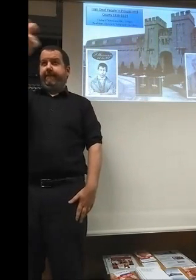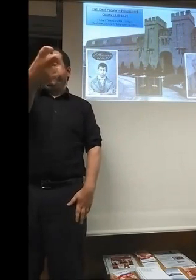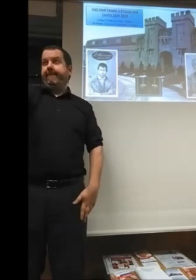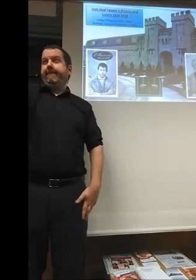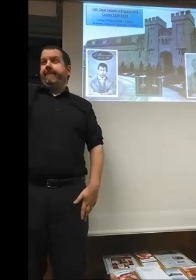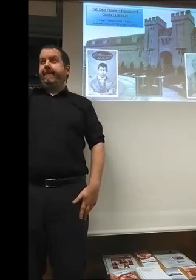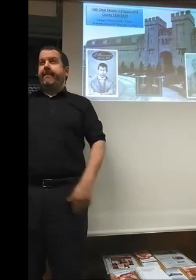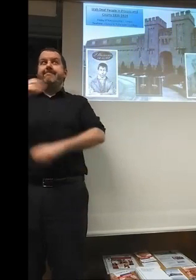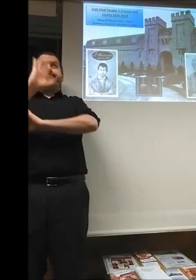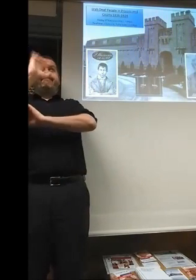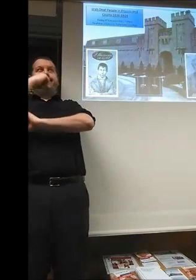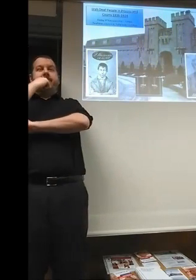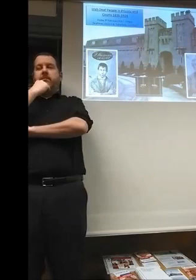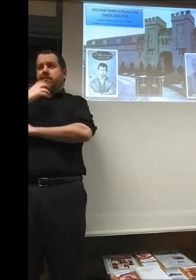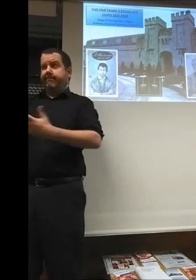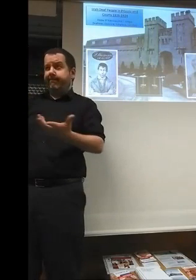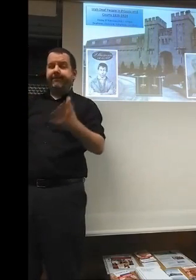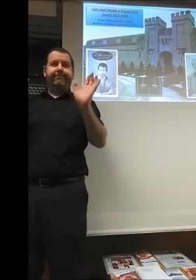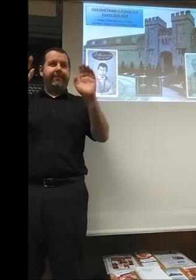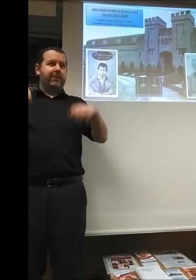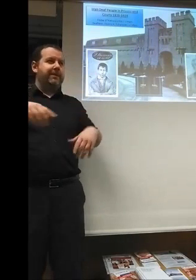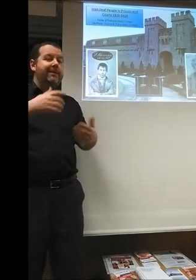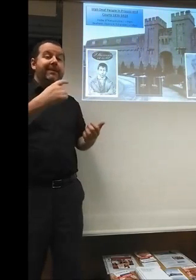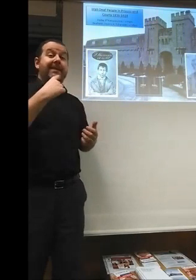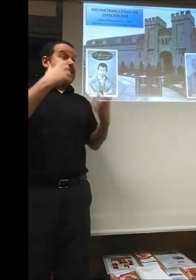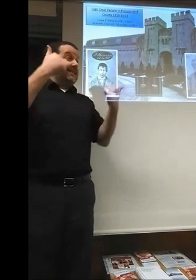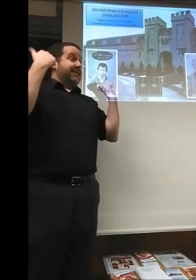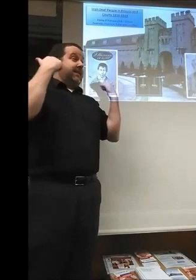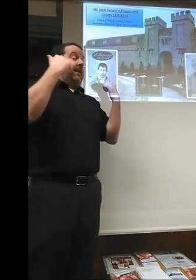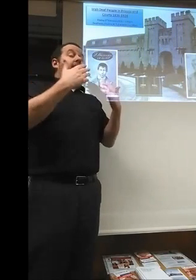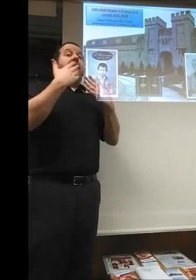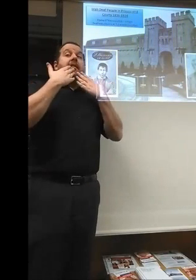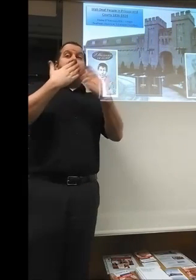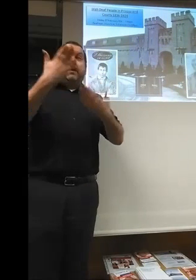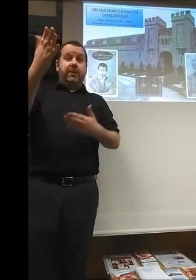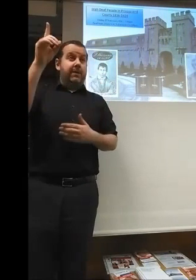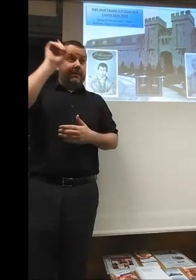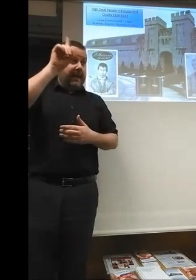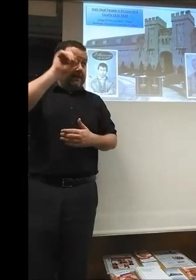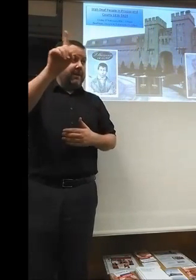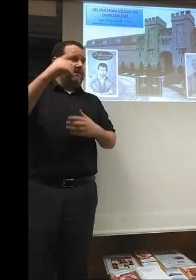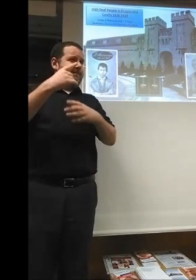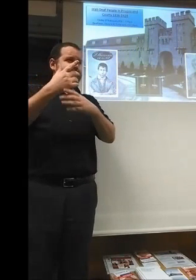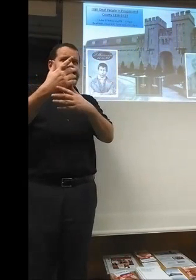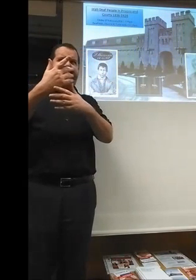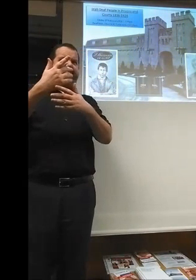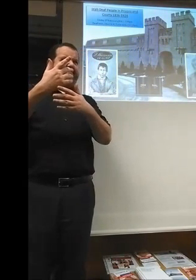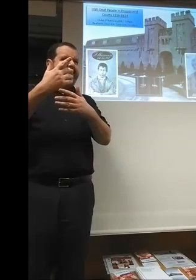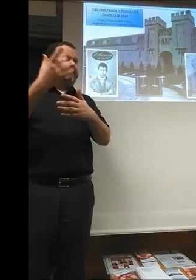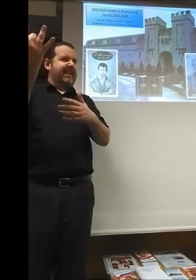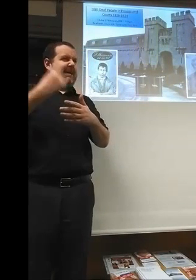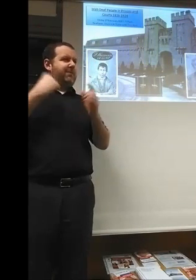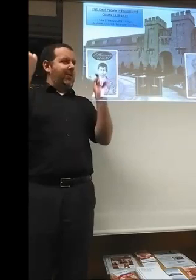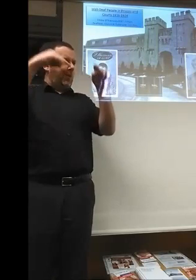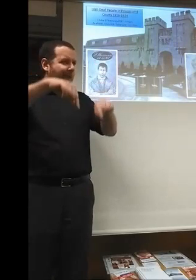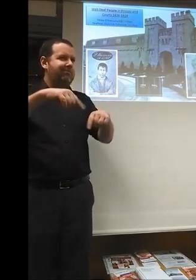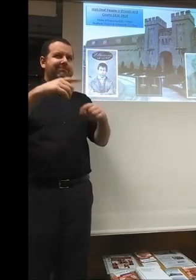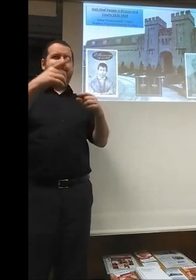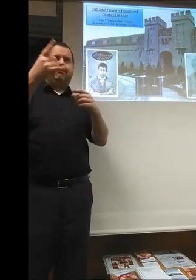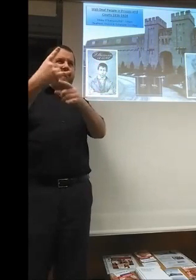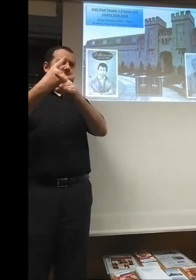The three (people) on their own, so anyway so thank you to Damien for inviting me to